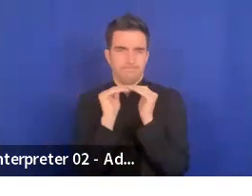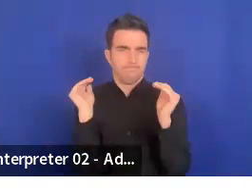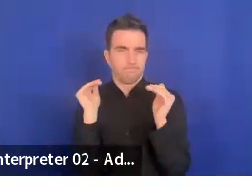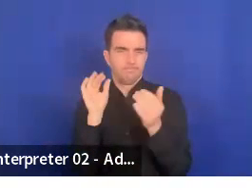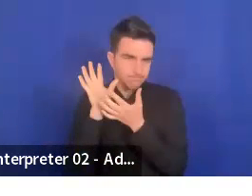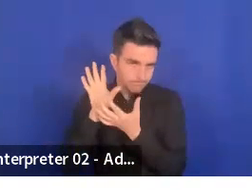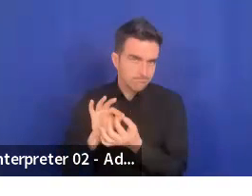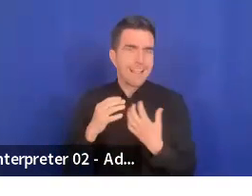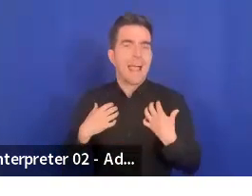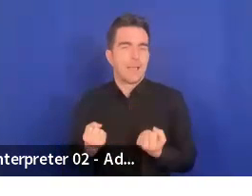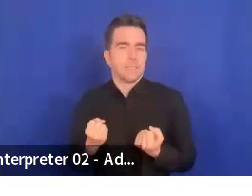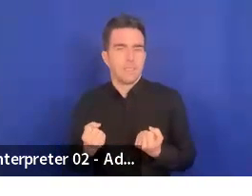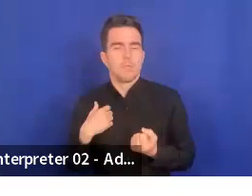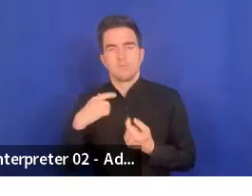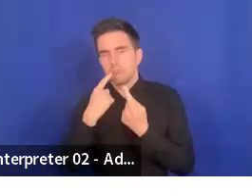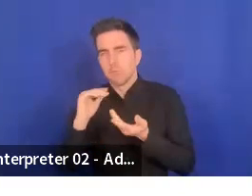gender equality in health anymore.